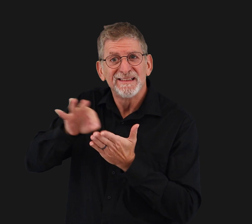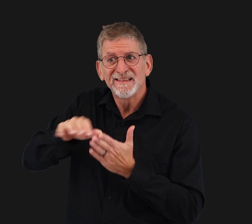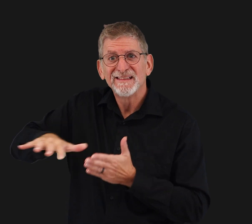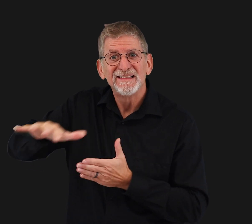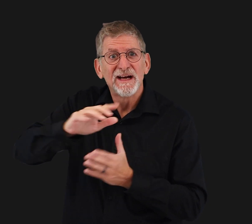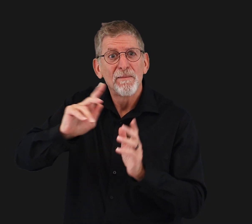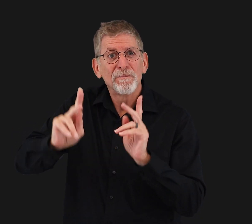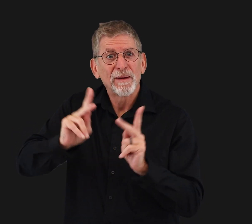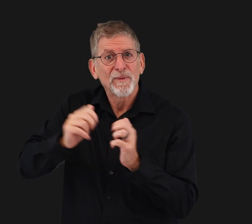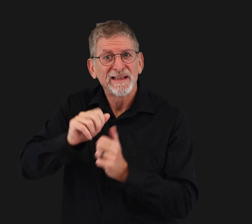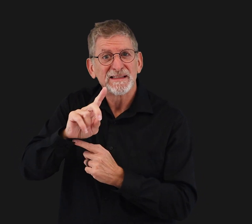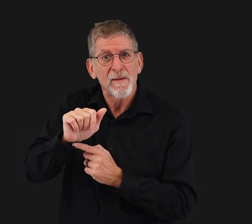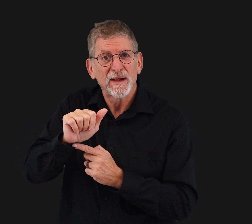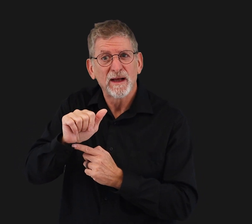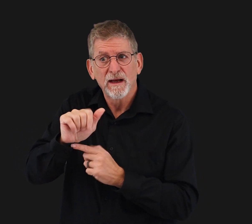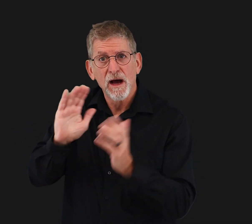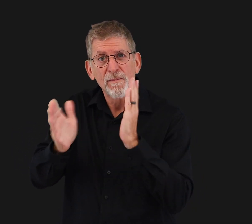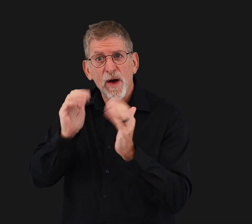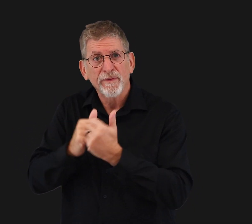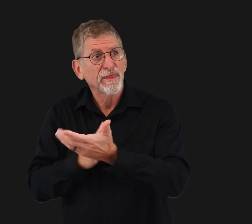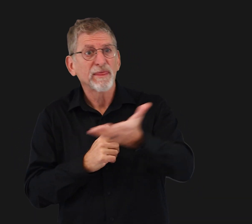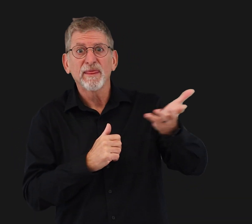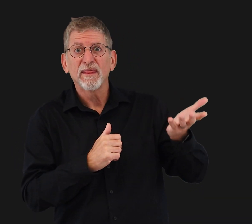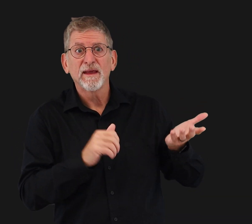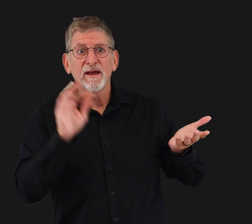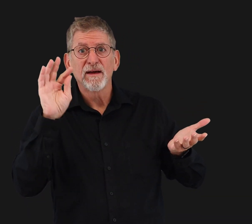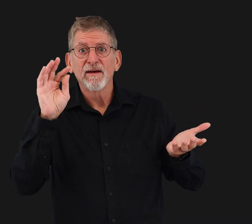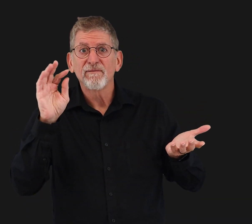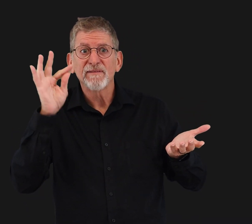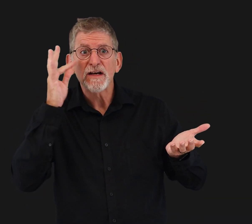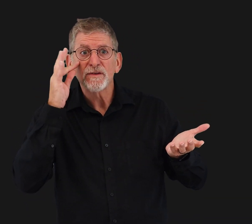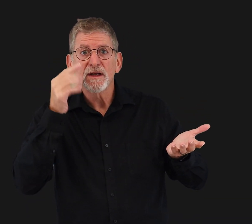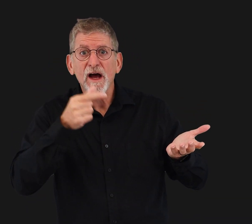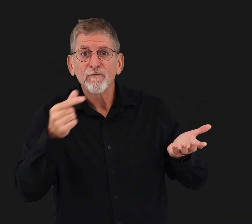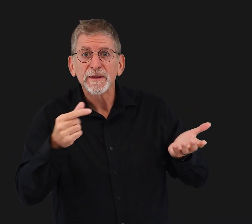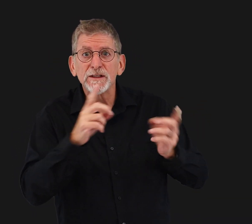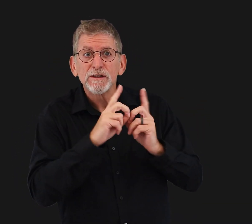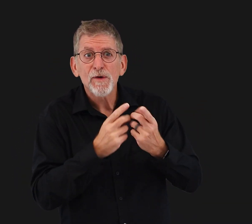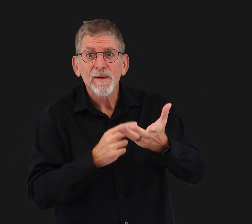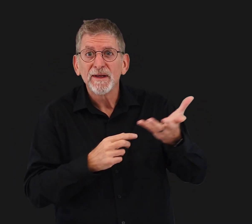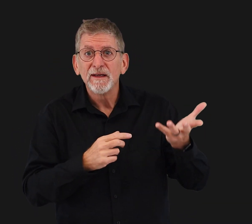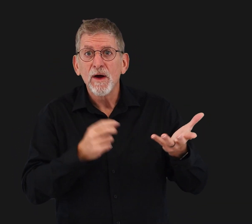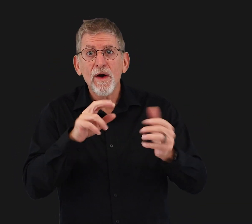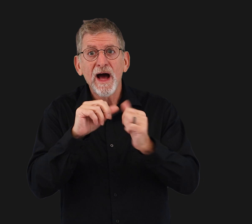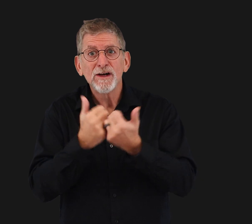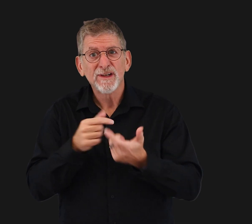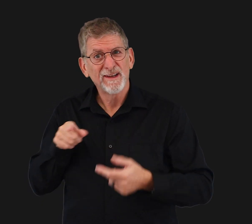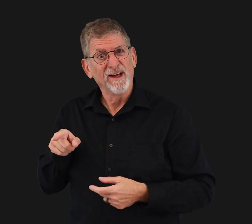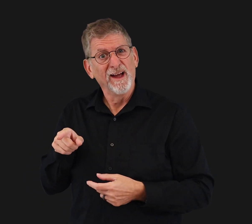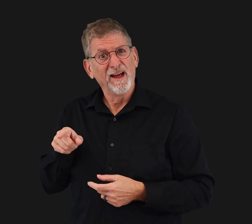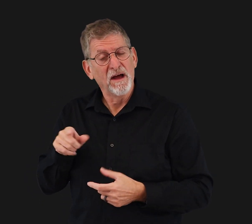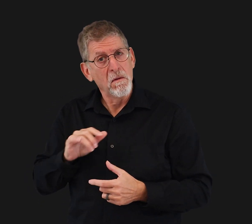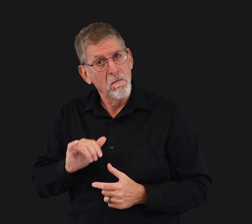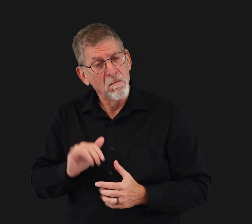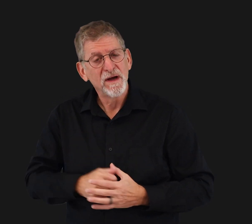of persons with disabilities of any federal government department or agency.